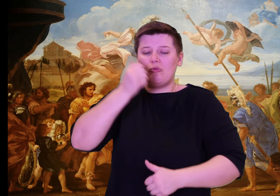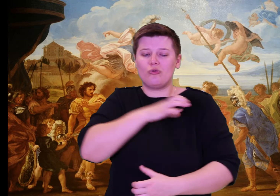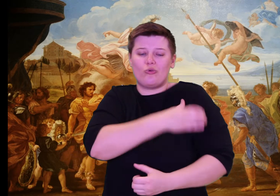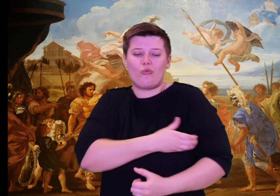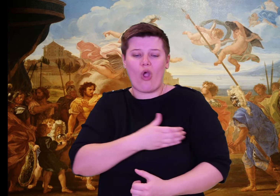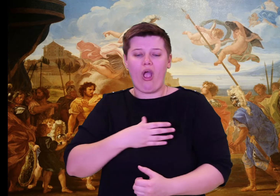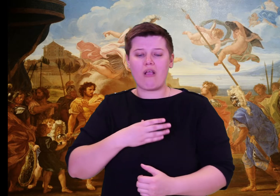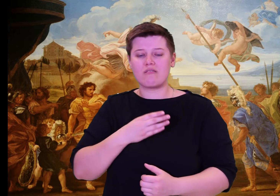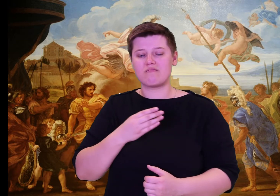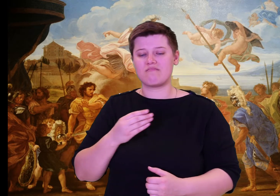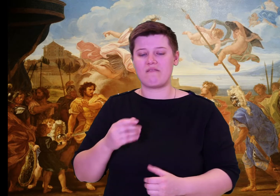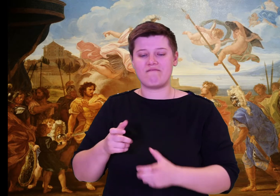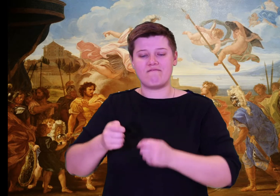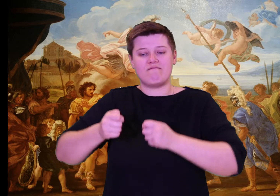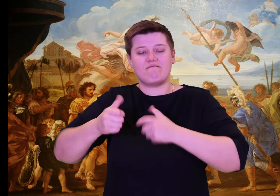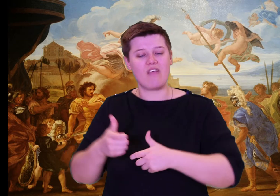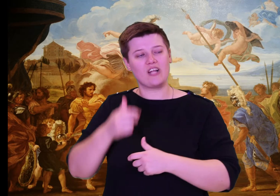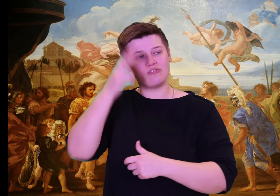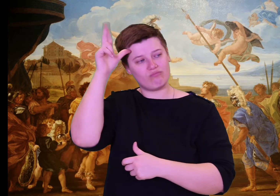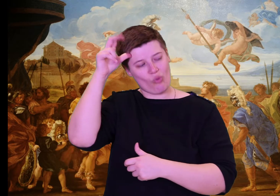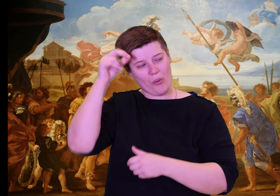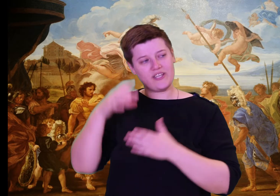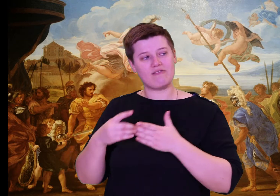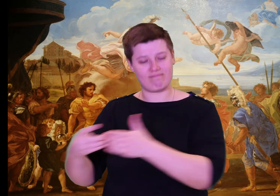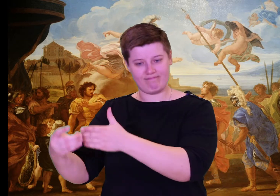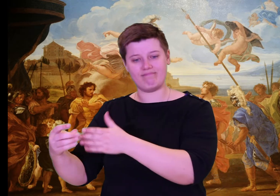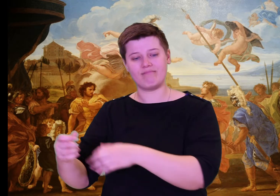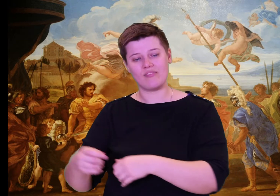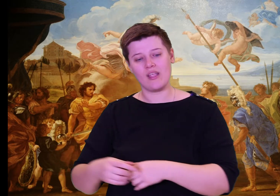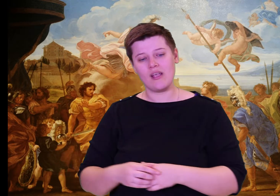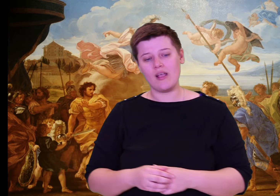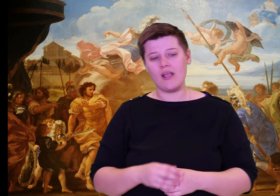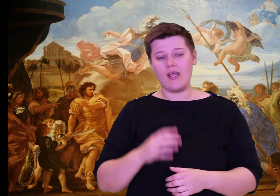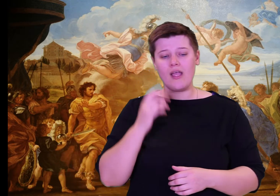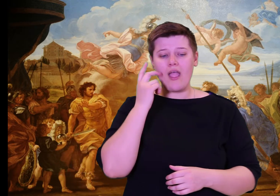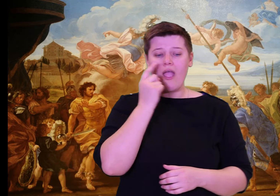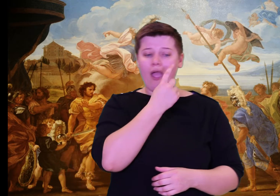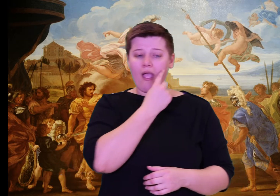the tongues and pour the wine for Lord Poseidon and the other gods before we